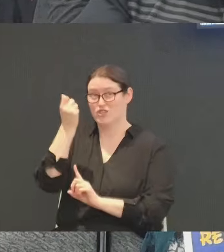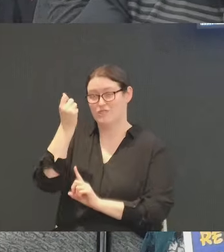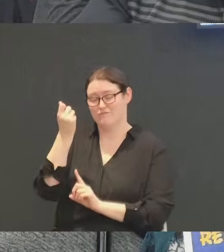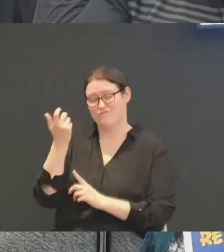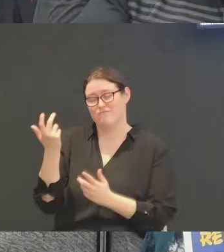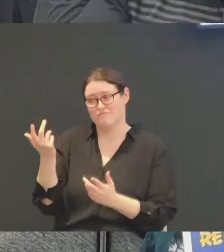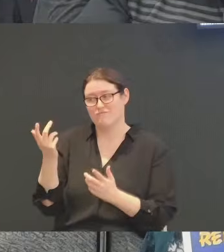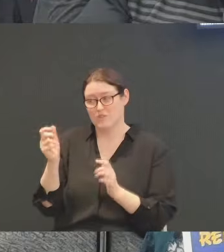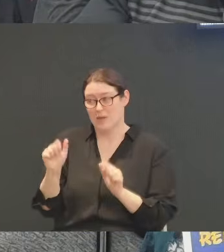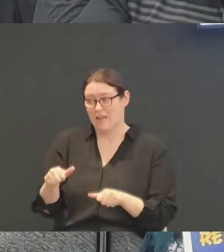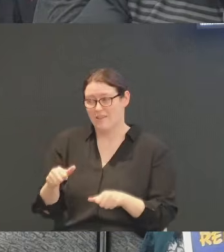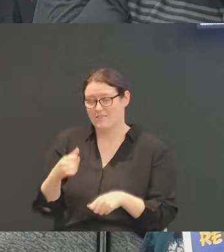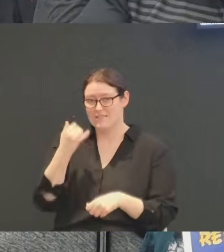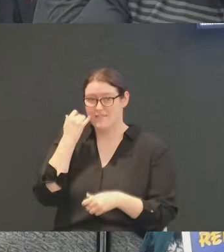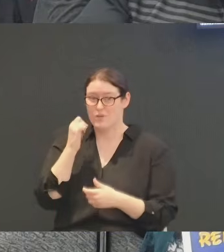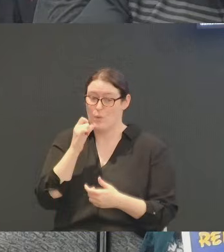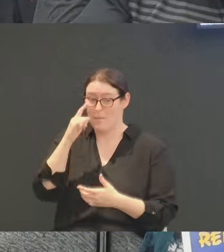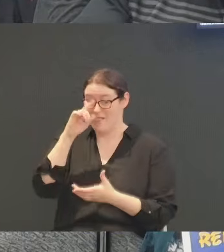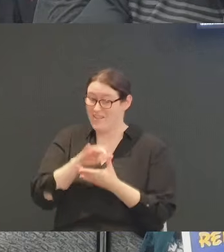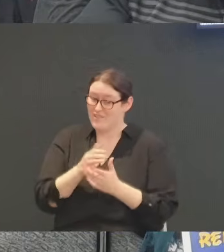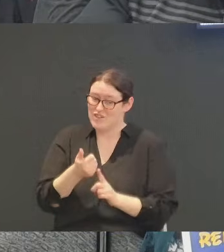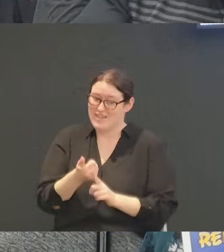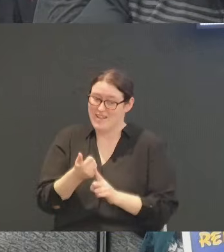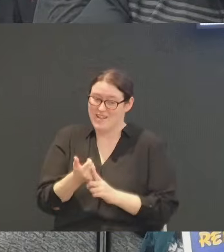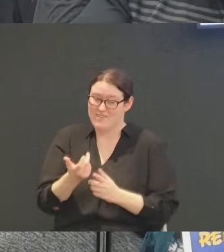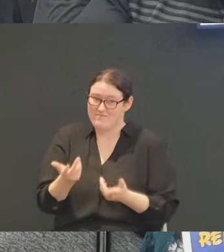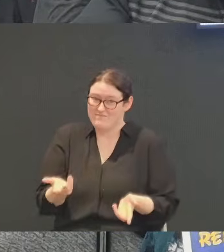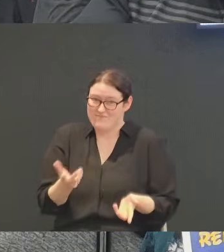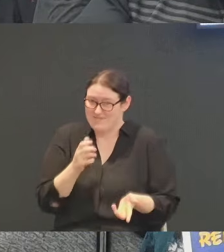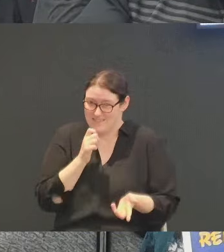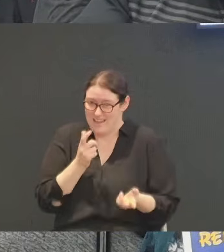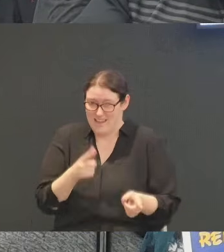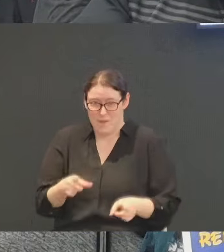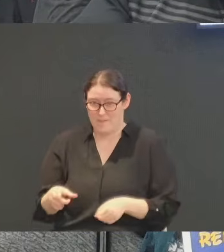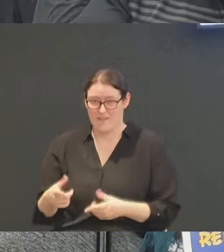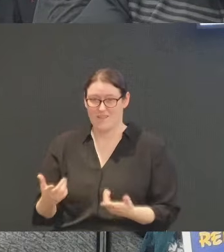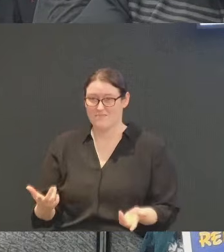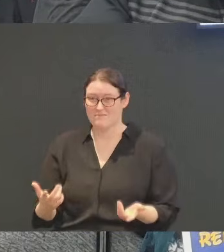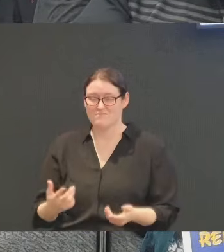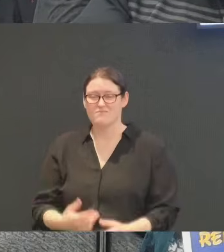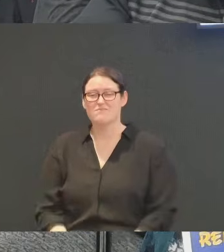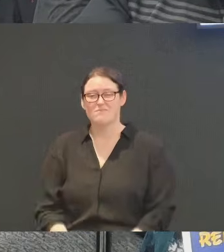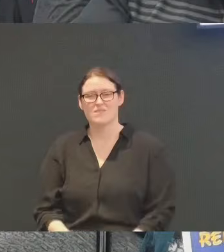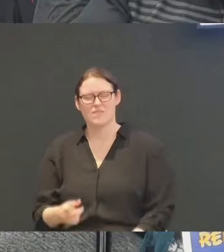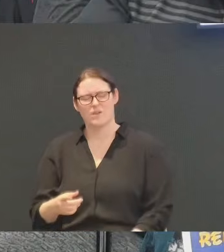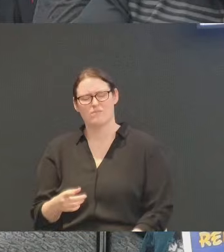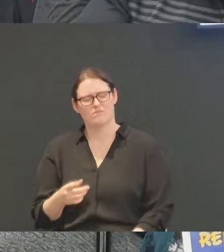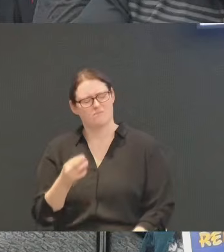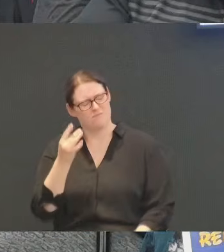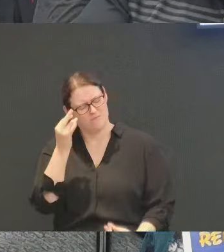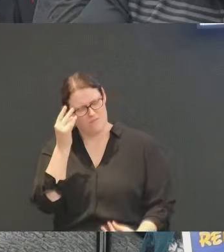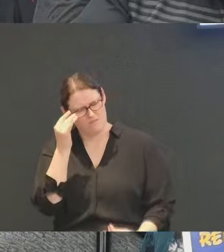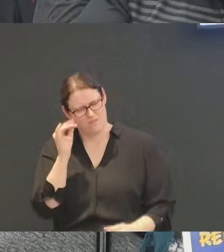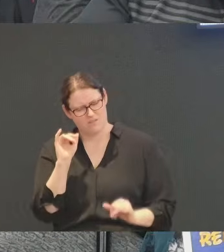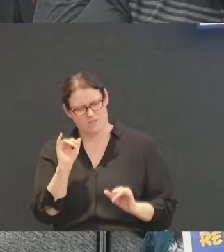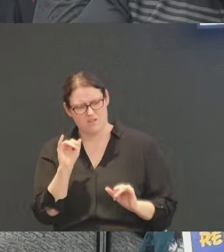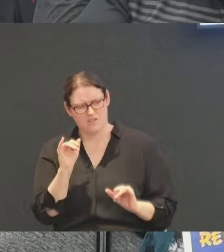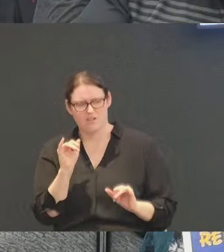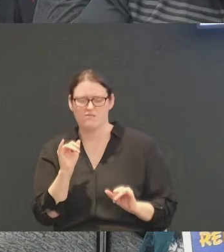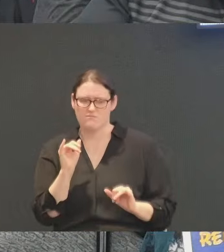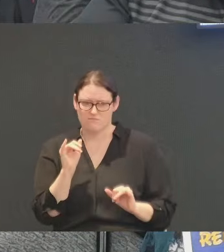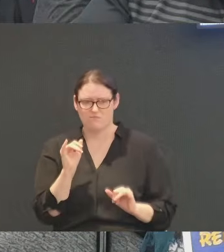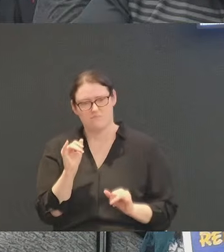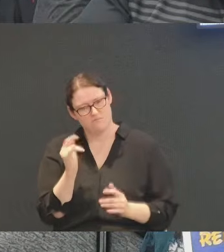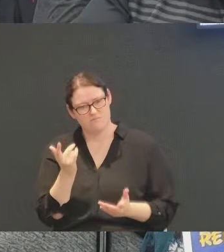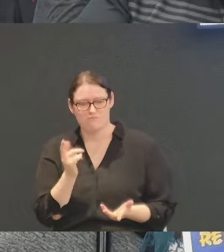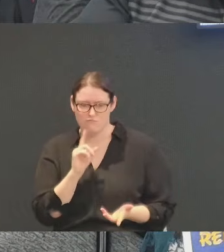don't you know and it just made them think and I could tell they started thinking and I just felt a